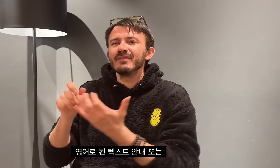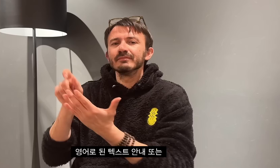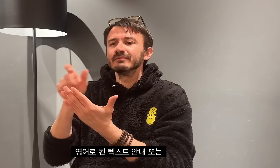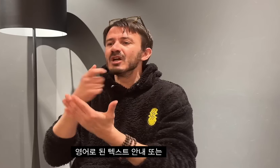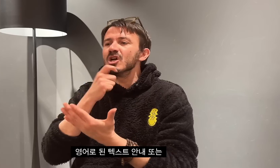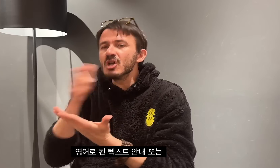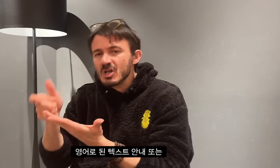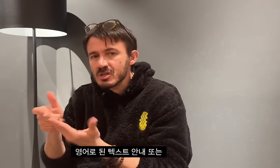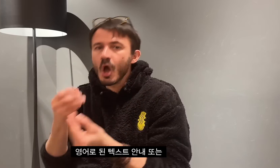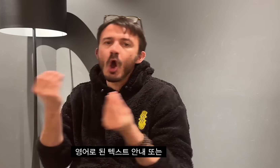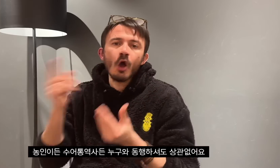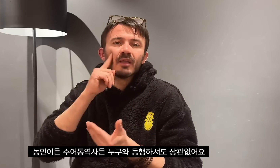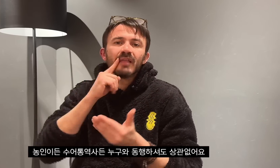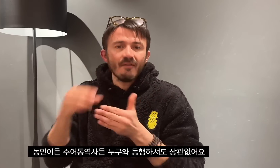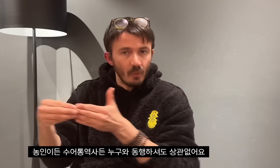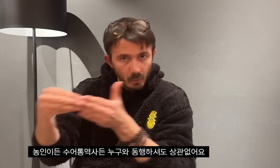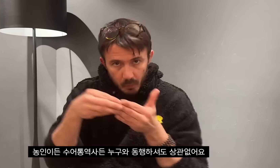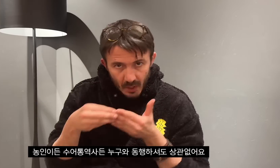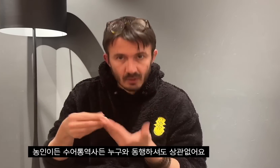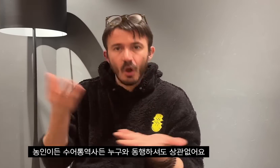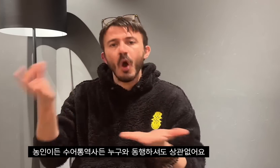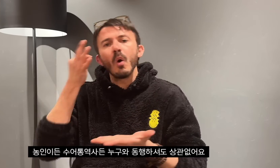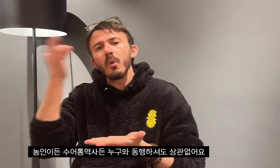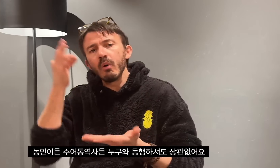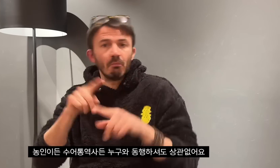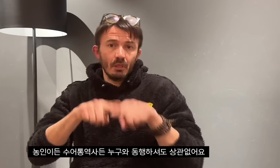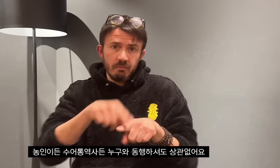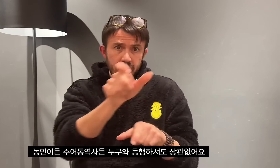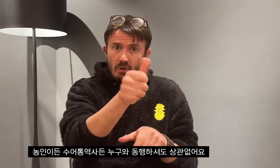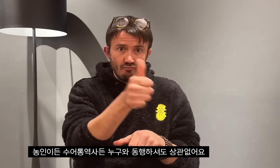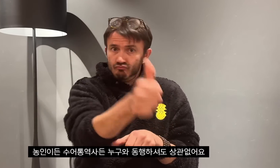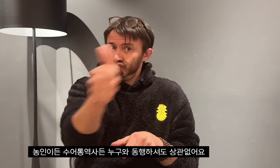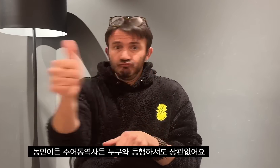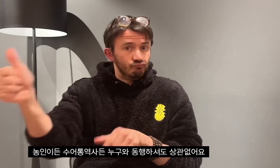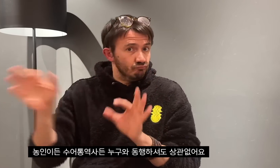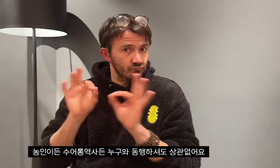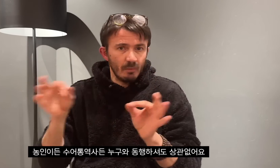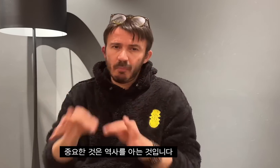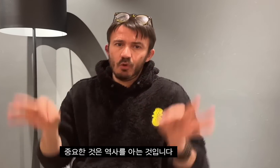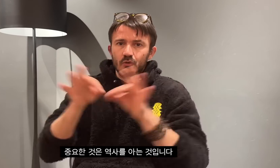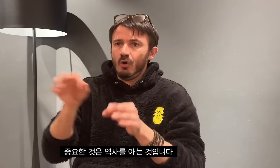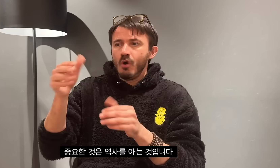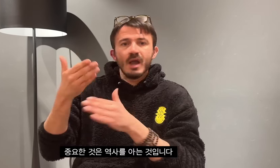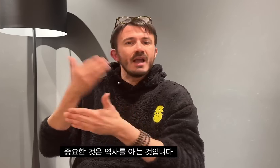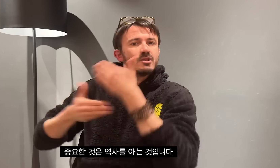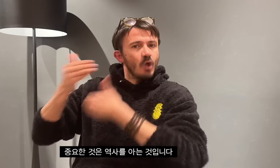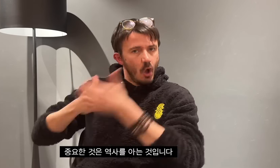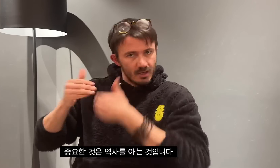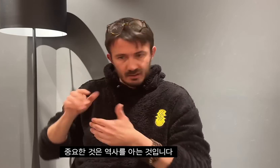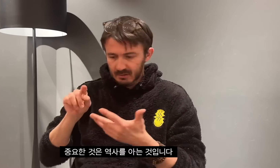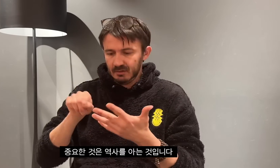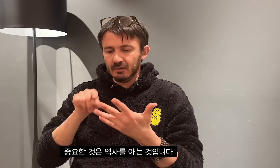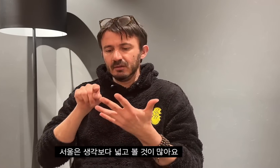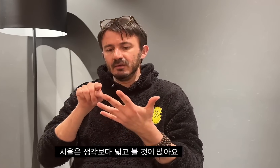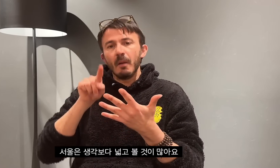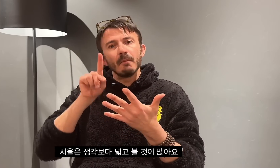There are also text guides in English. Or a sign language interpreter or someone to accompany you. The important thing is to know the history.